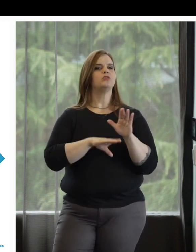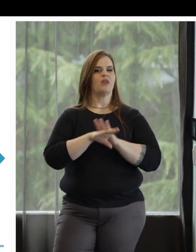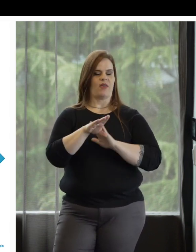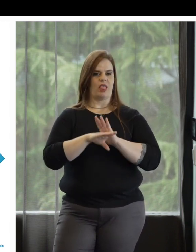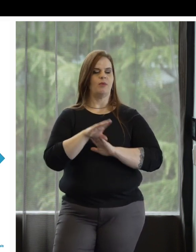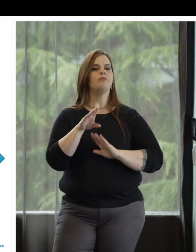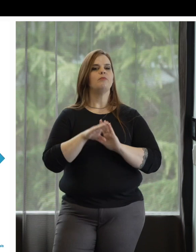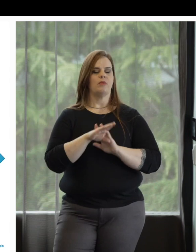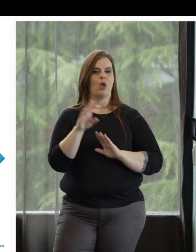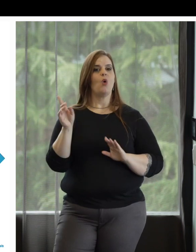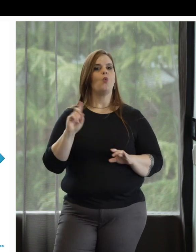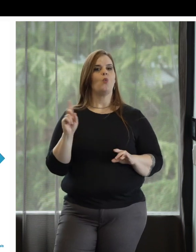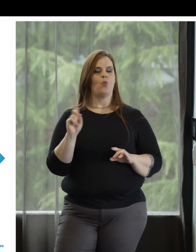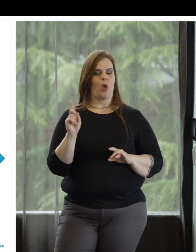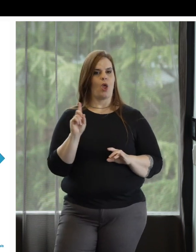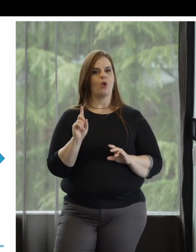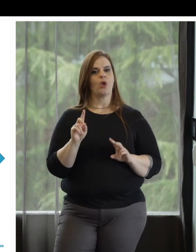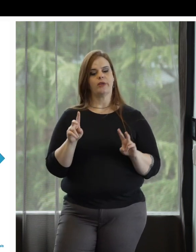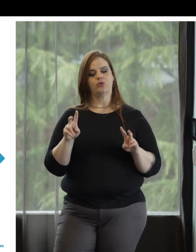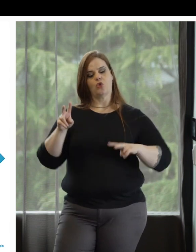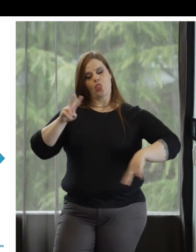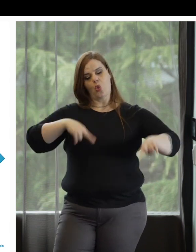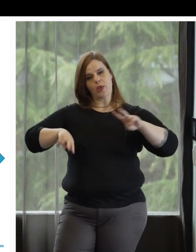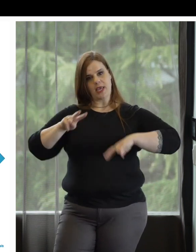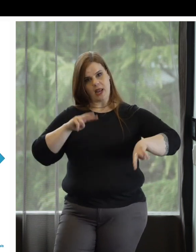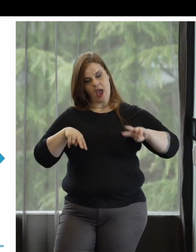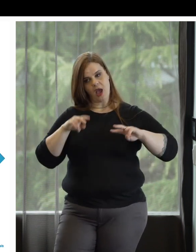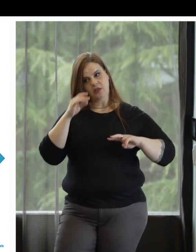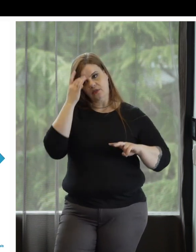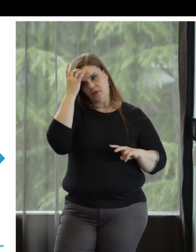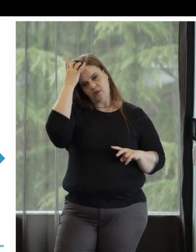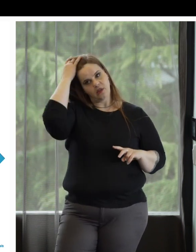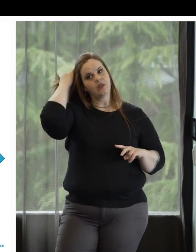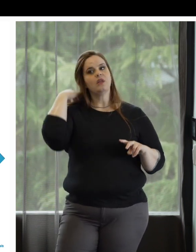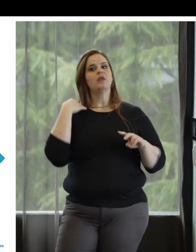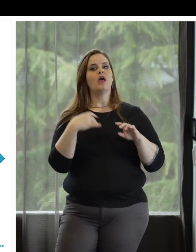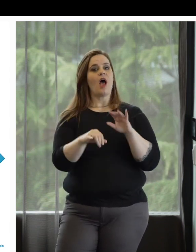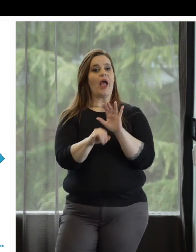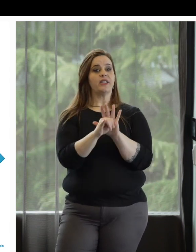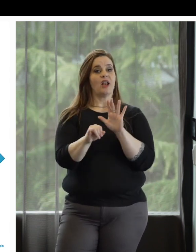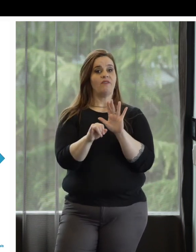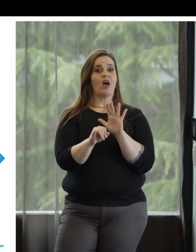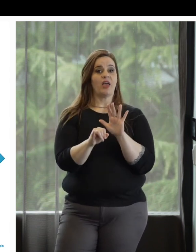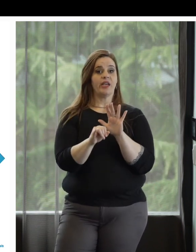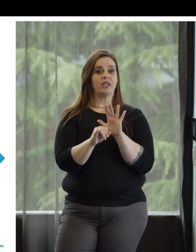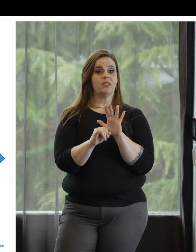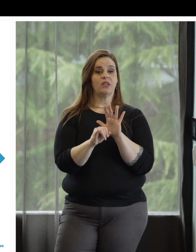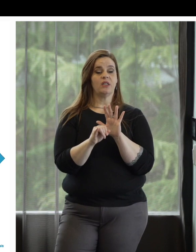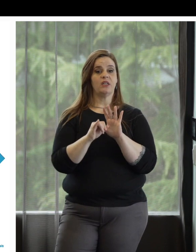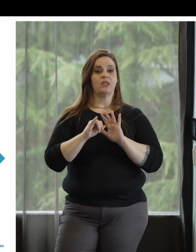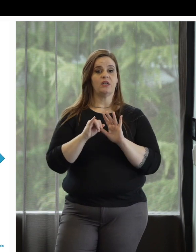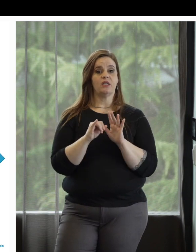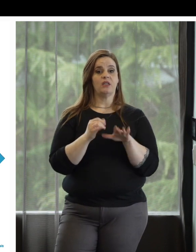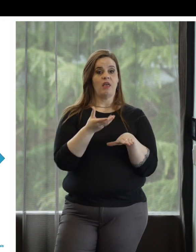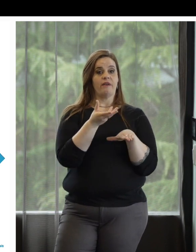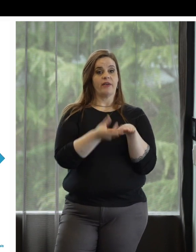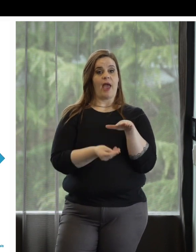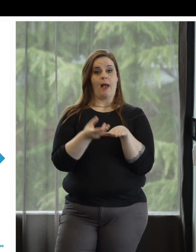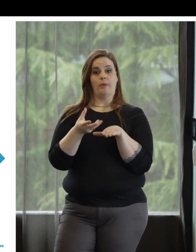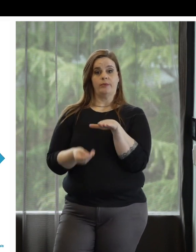Where it's looking at the identifying gaps in standards